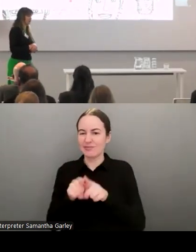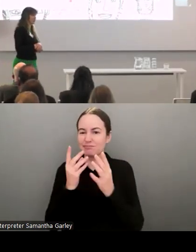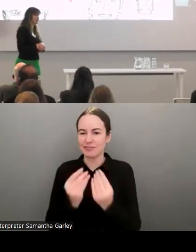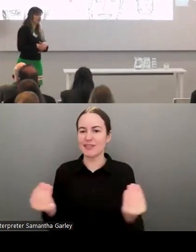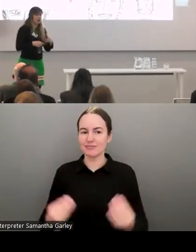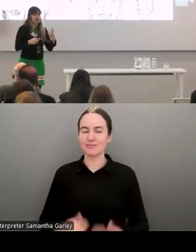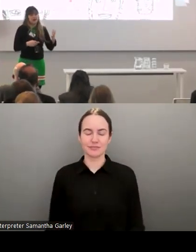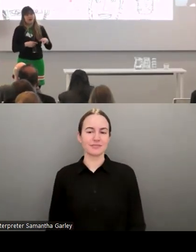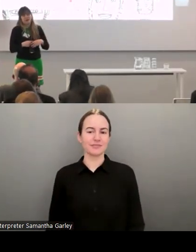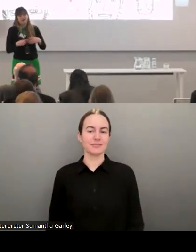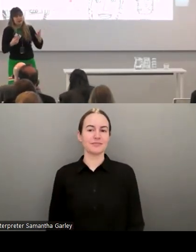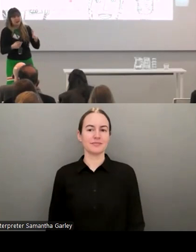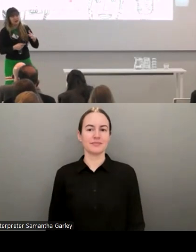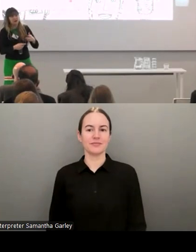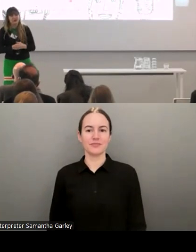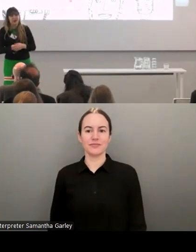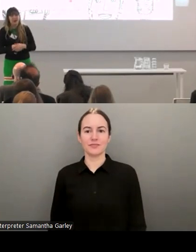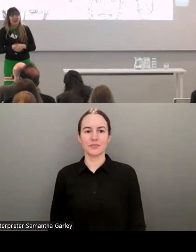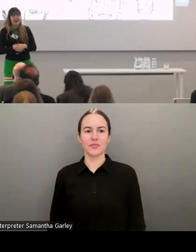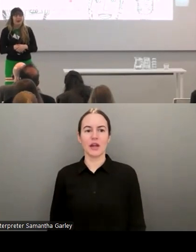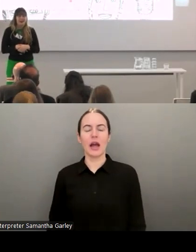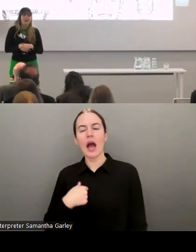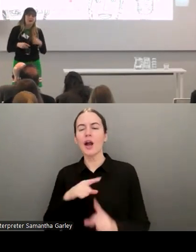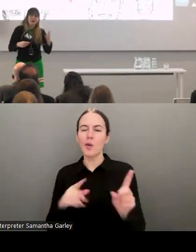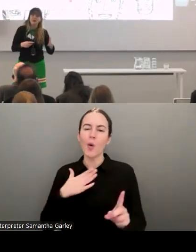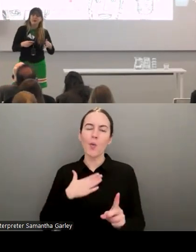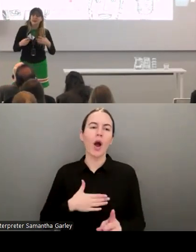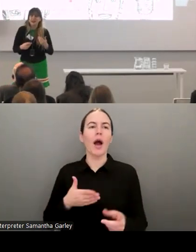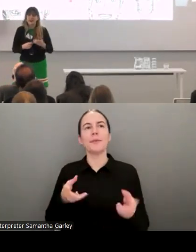I didn't only want to do interviews and focus groups and stuff like that.